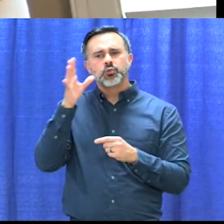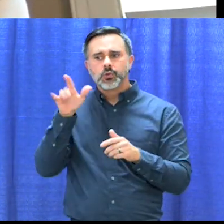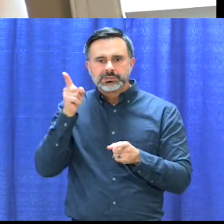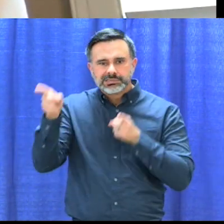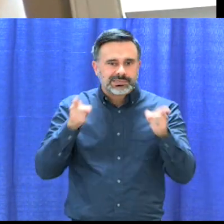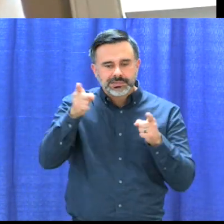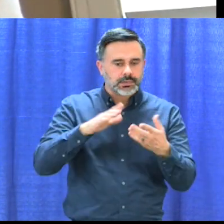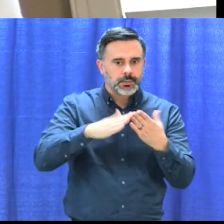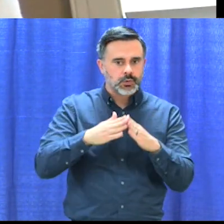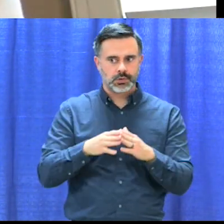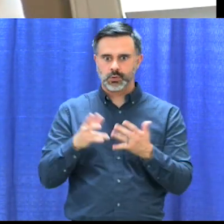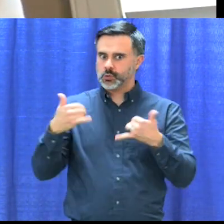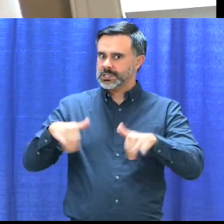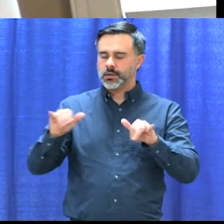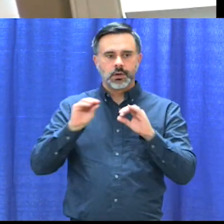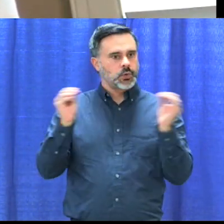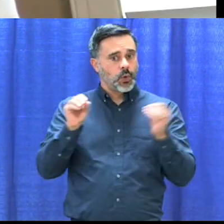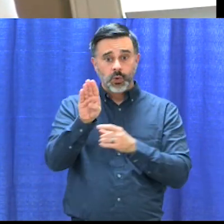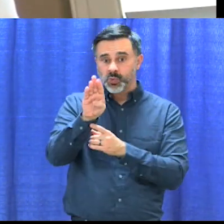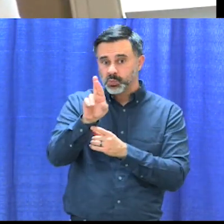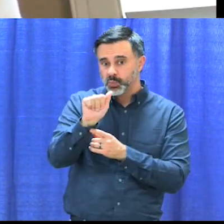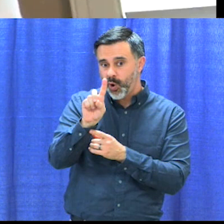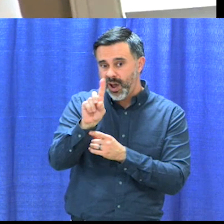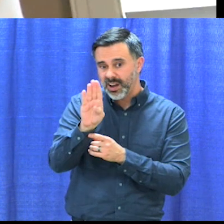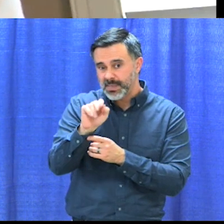to not have either broadband or wireless connectivity.